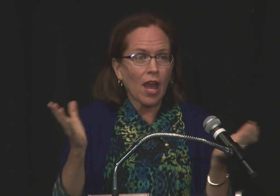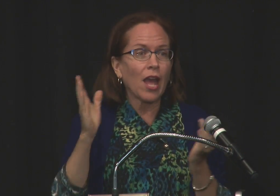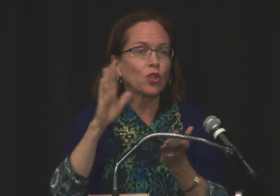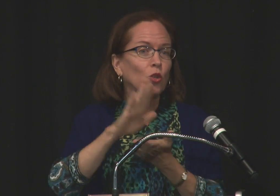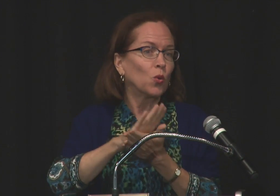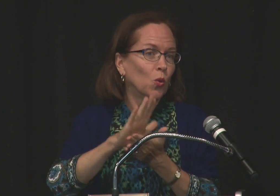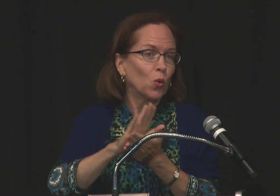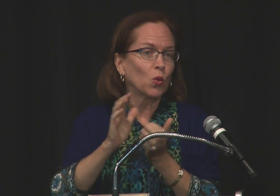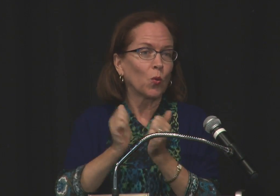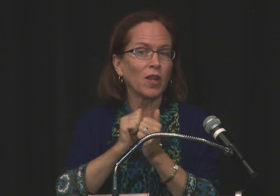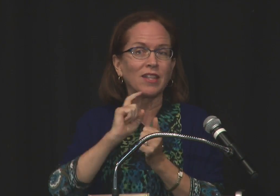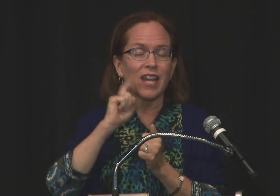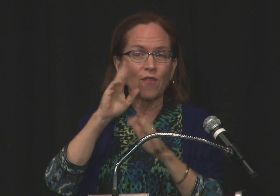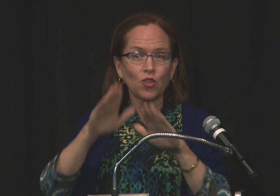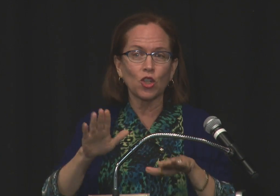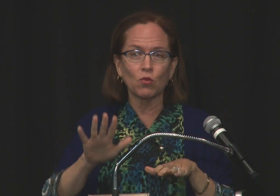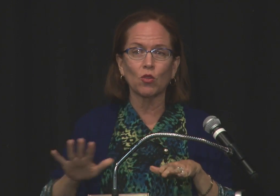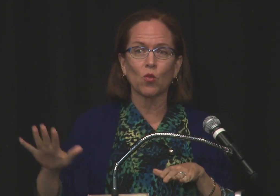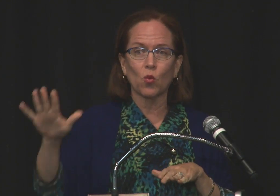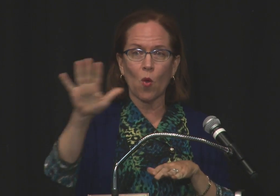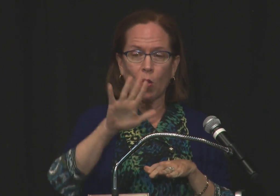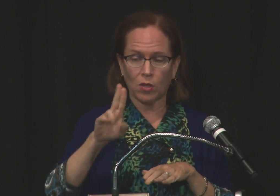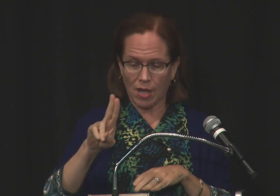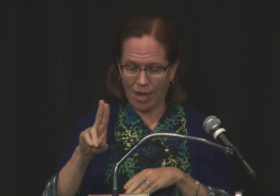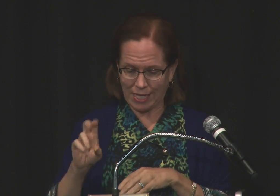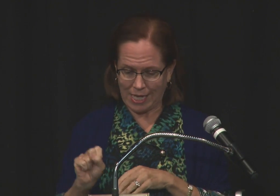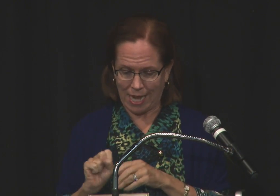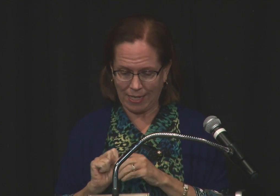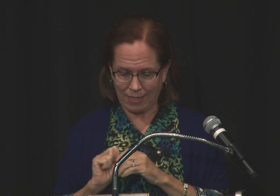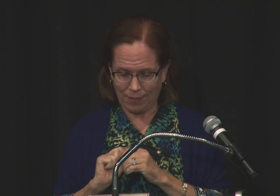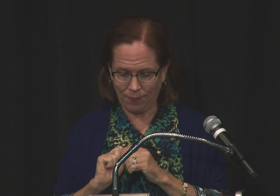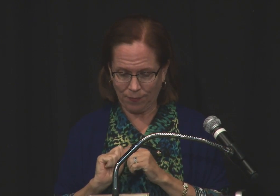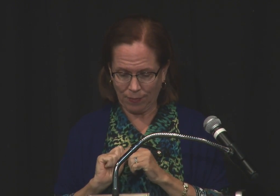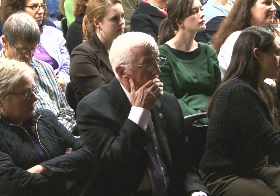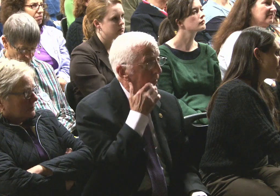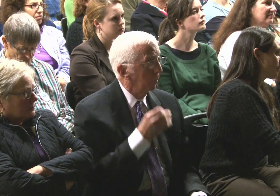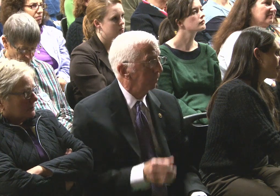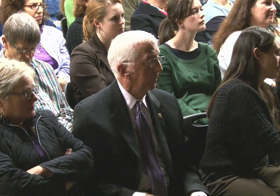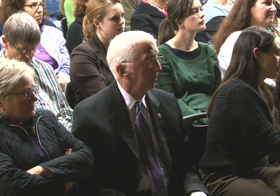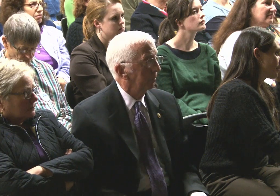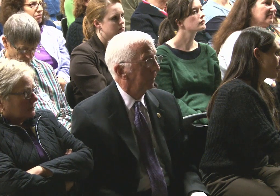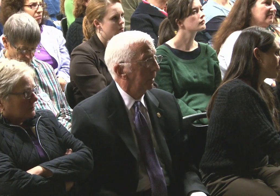at schools with deaf children throughout the United States.